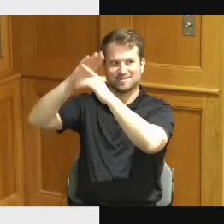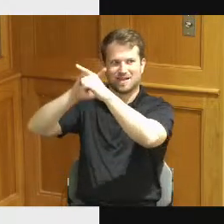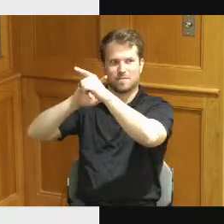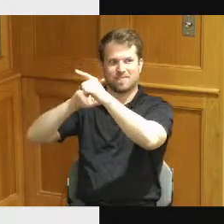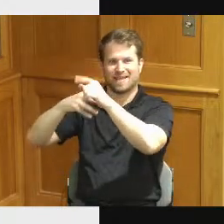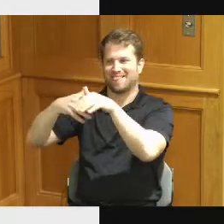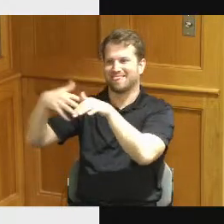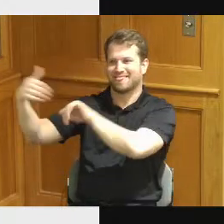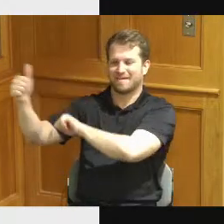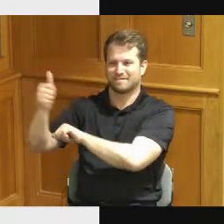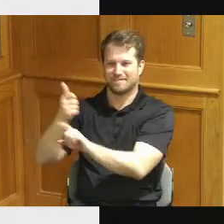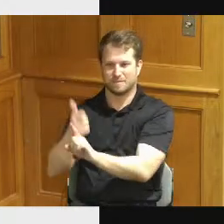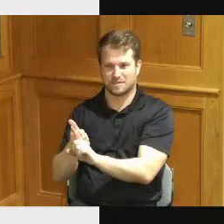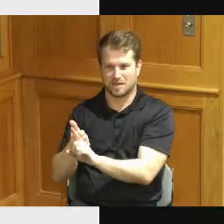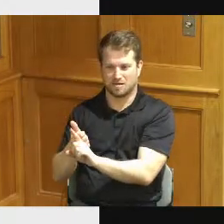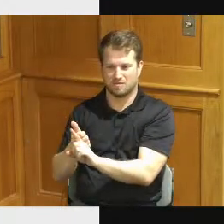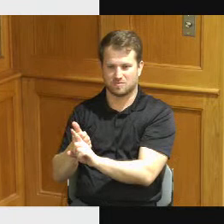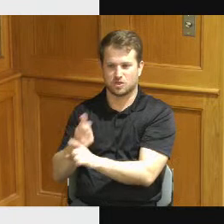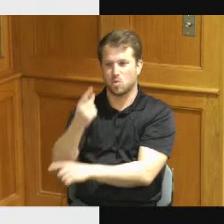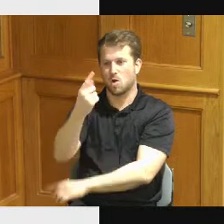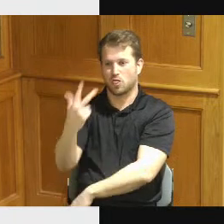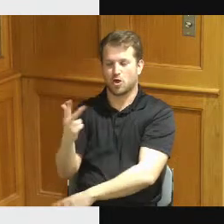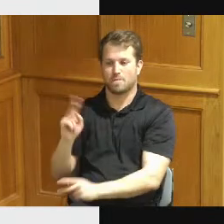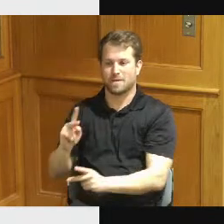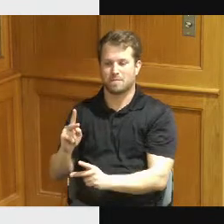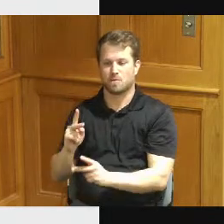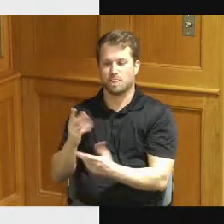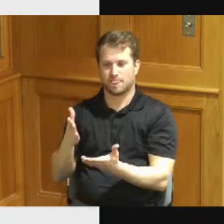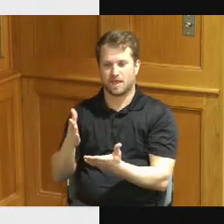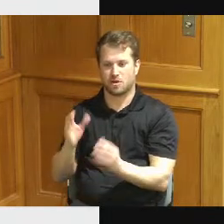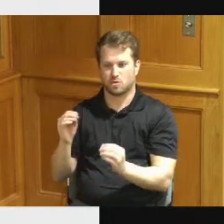the people who were on the street are in a shelter the way they get out of homelessness is by going